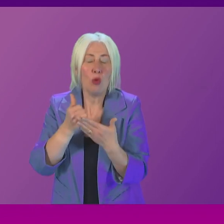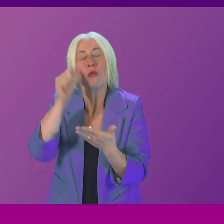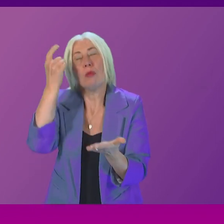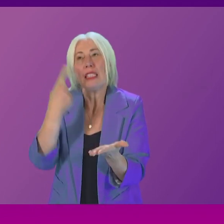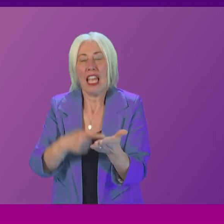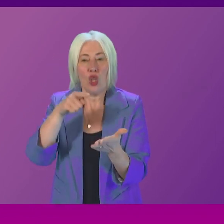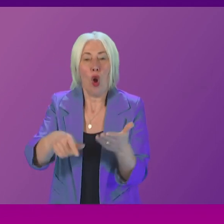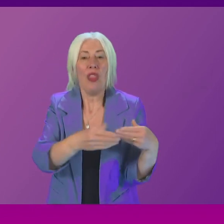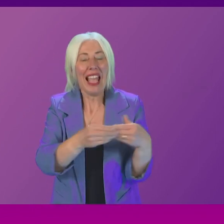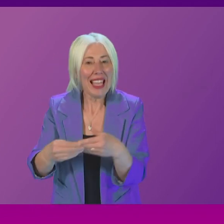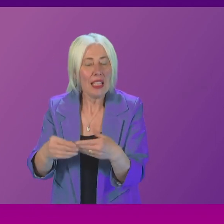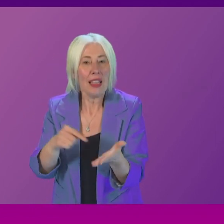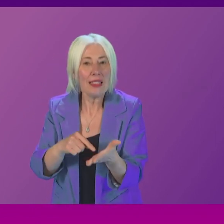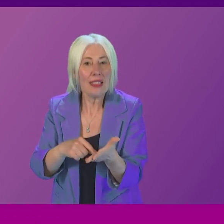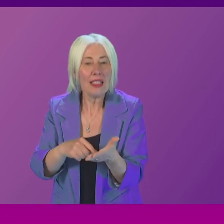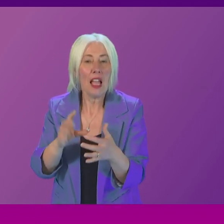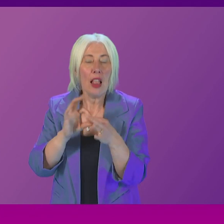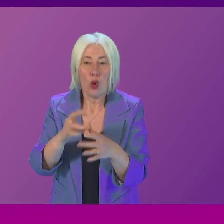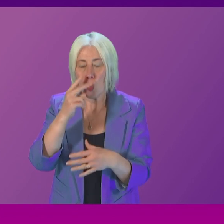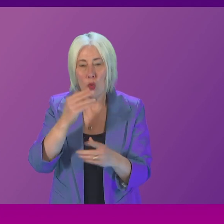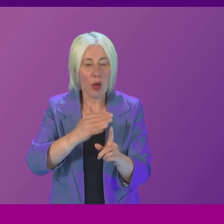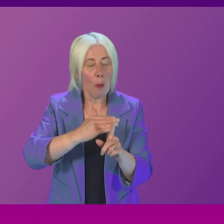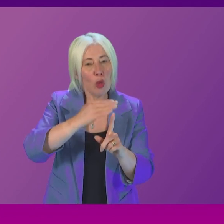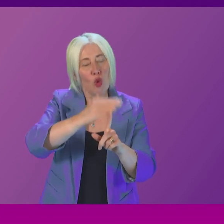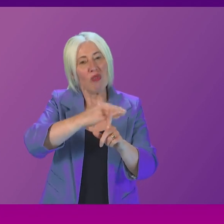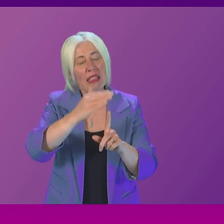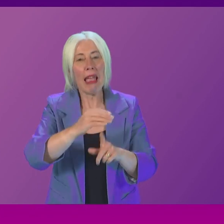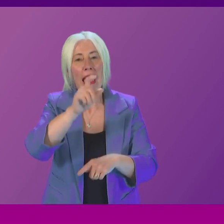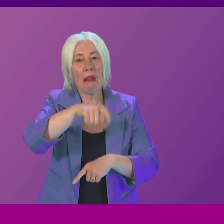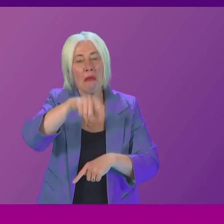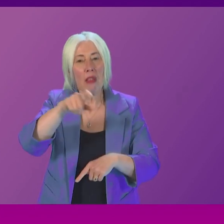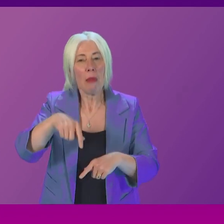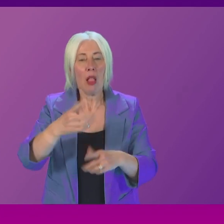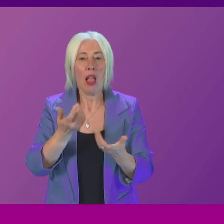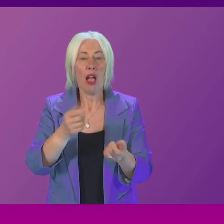the issue of cognitive maturity in the justice system, particularly among young people.